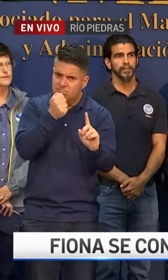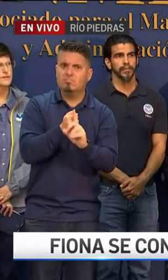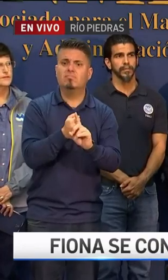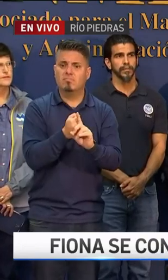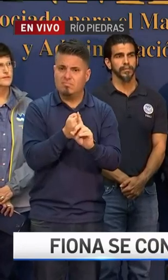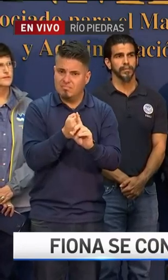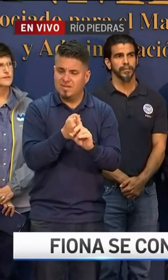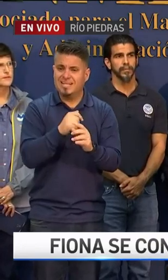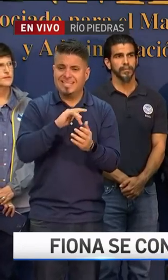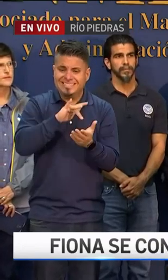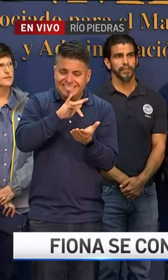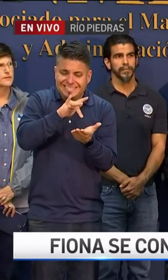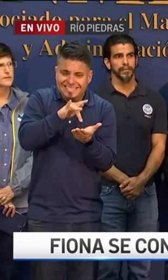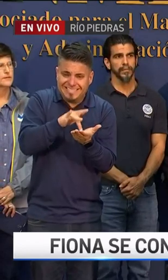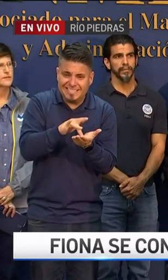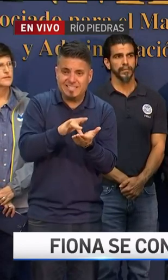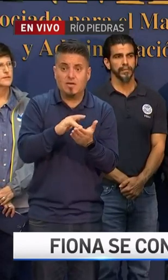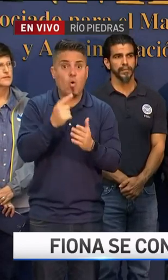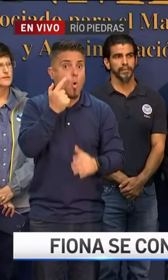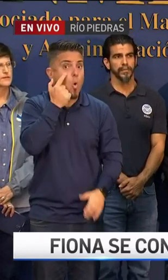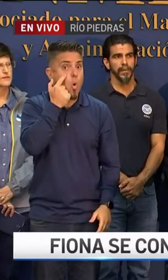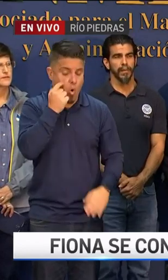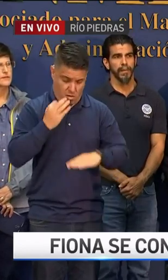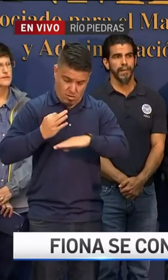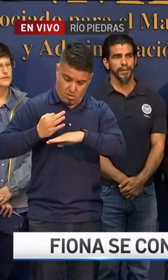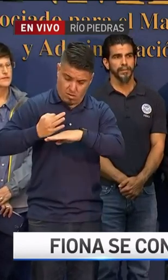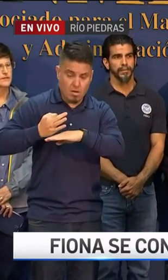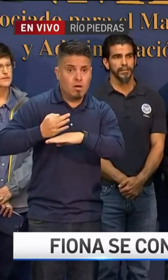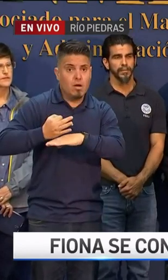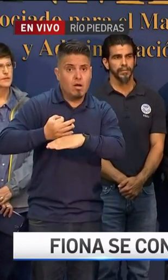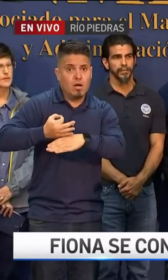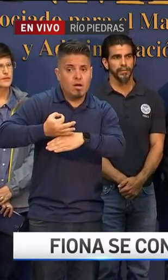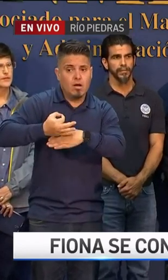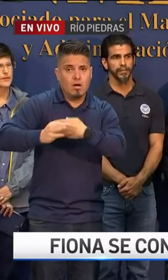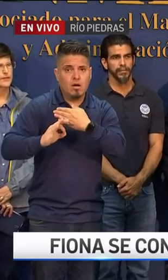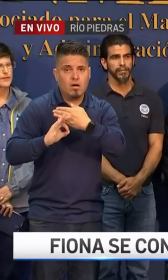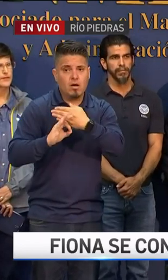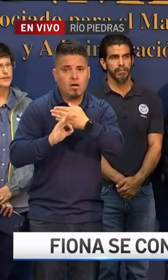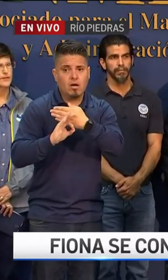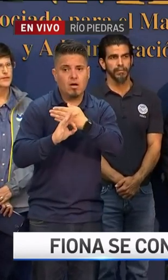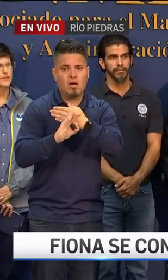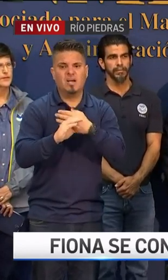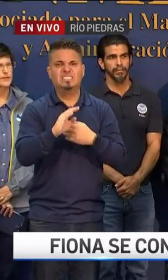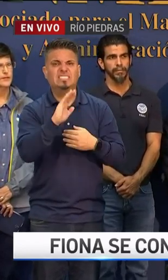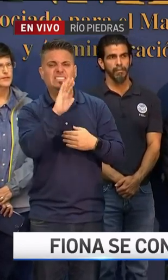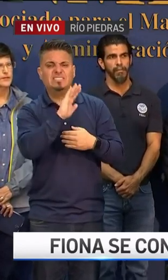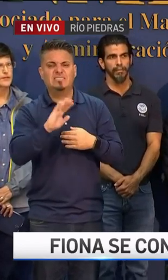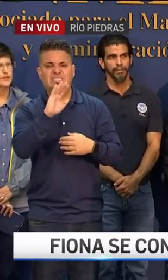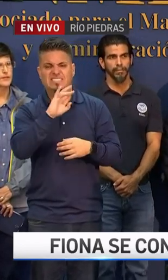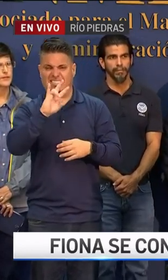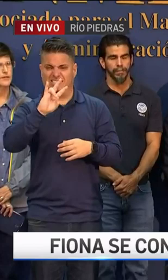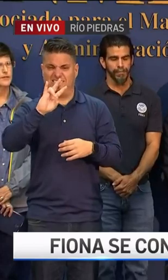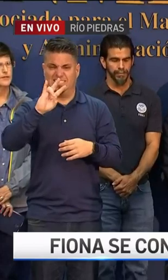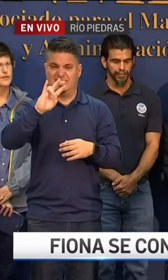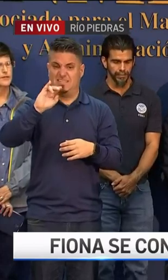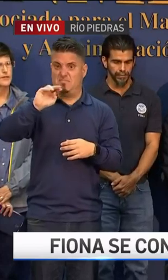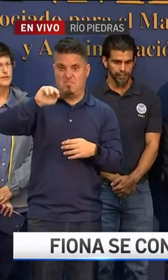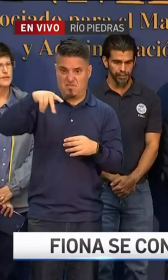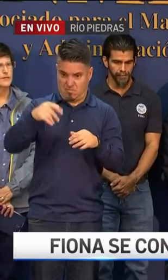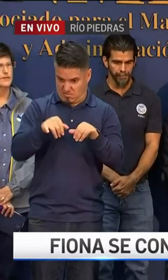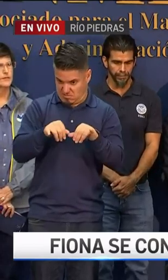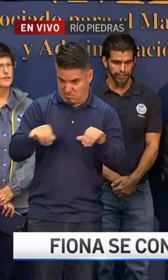TRASLADA SE HACIA EL OESTE, Y